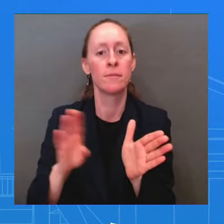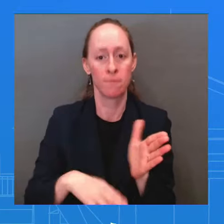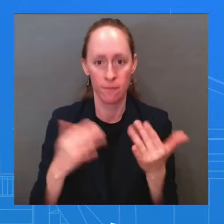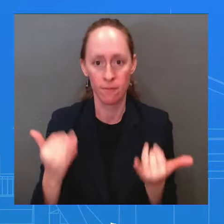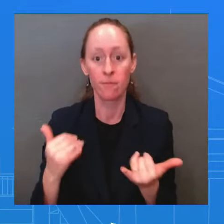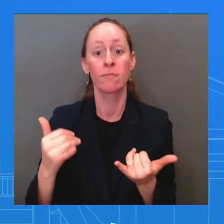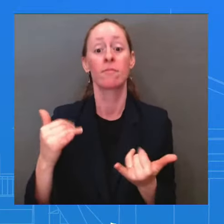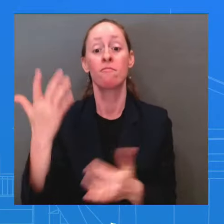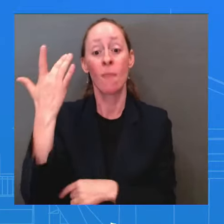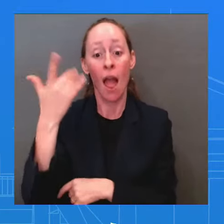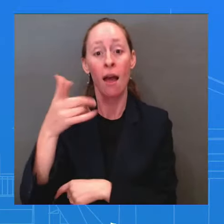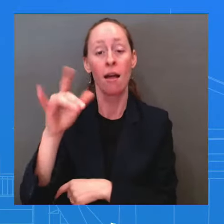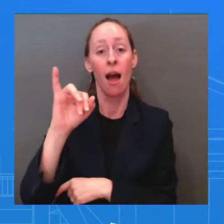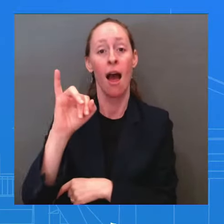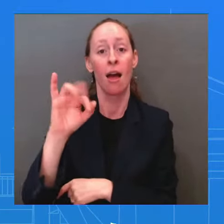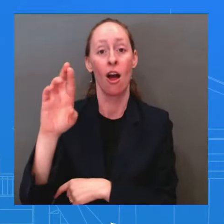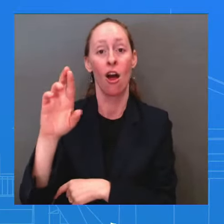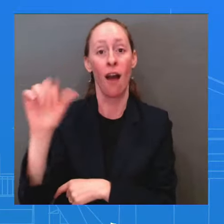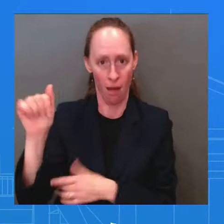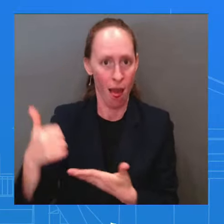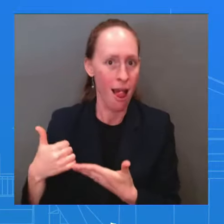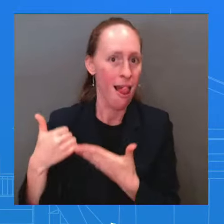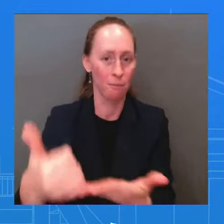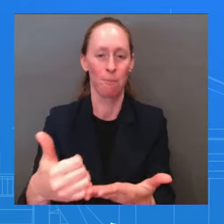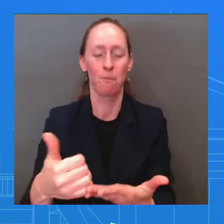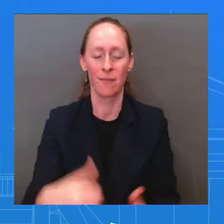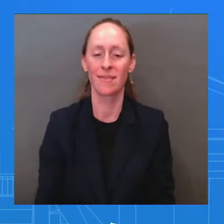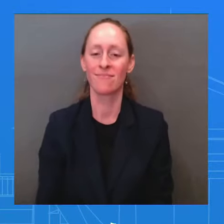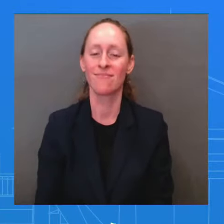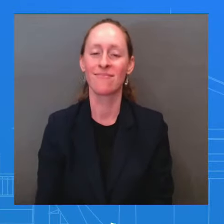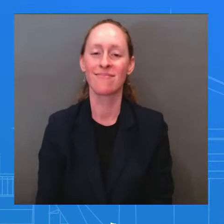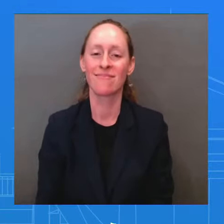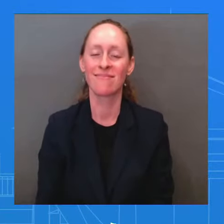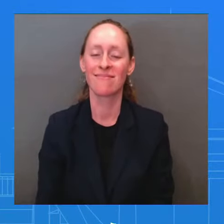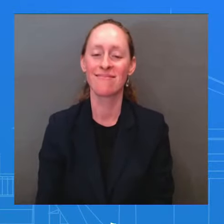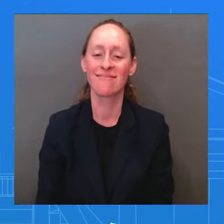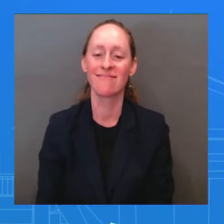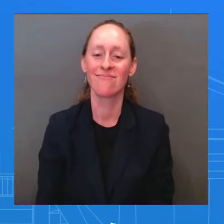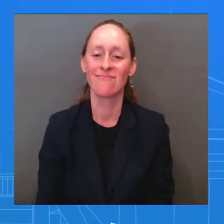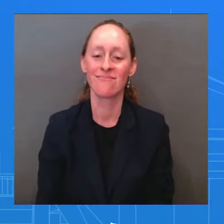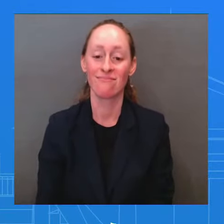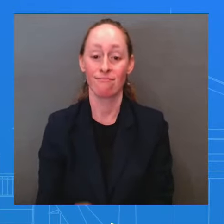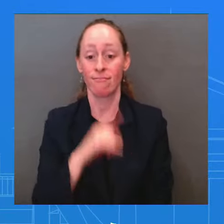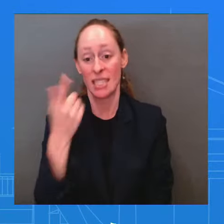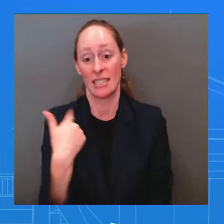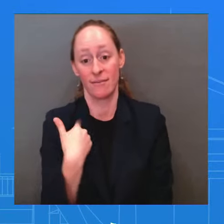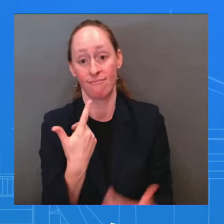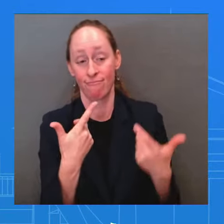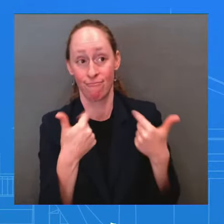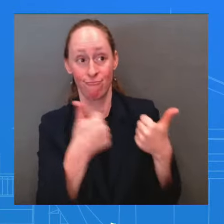So, again, thanks to the President, thanks to congressional Democrats, sales are going up and costs are coming down. And that's what we're seeing.